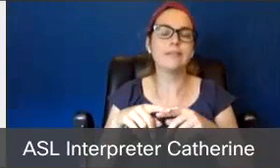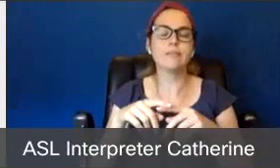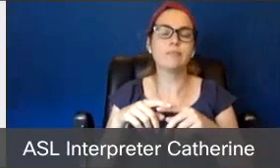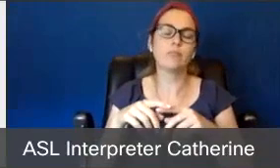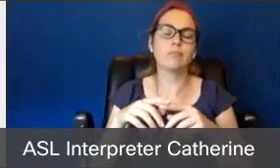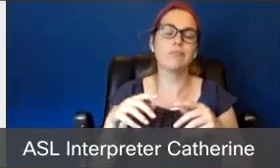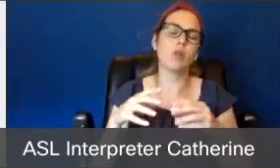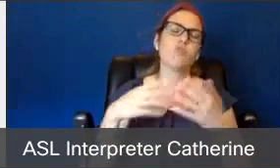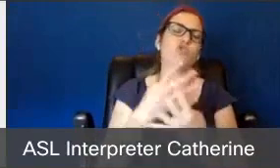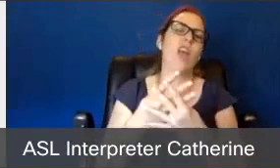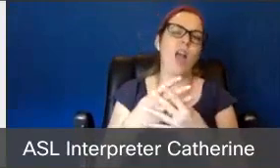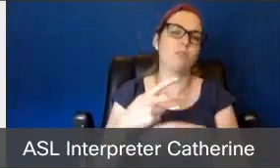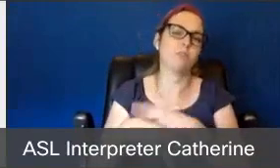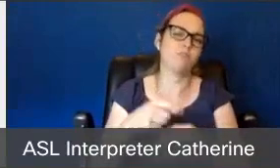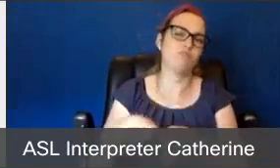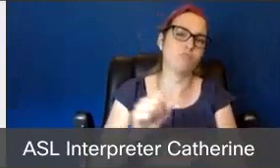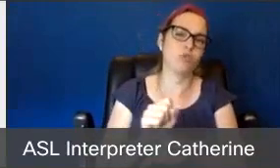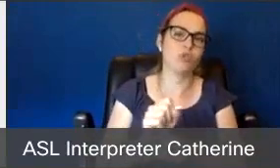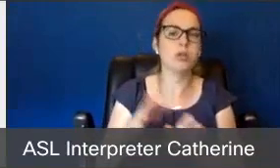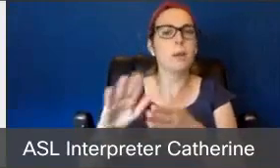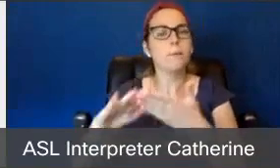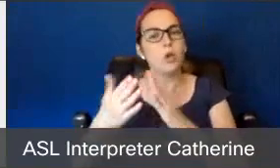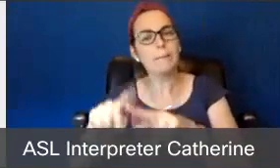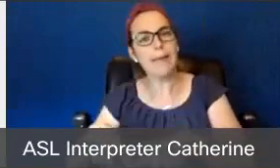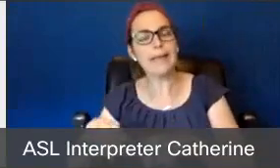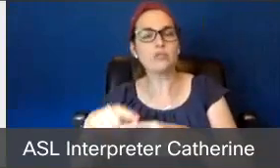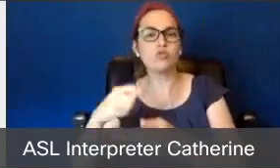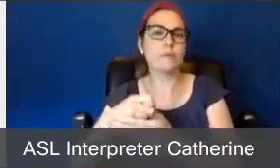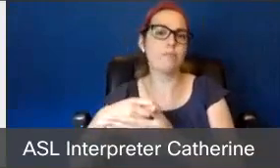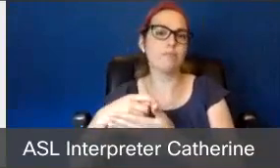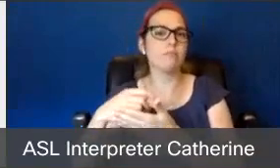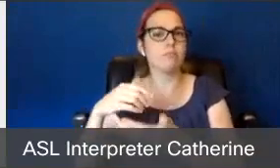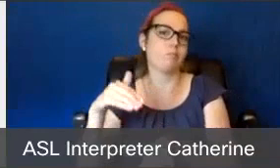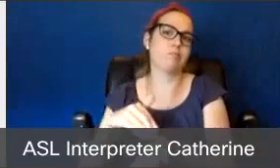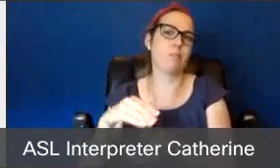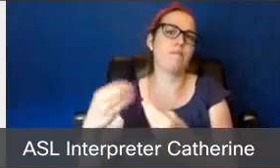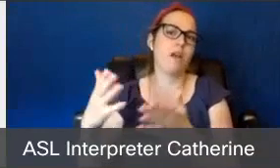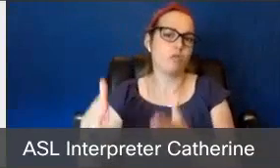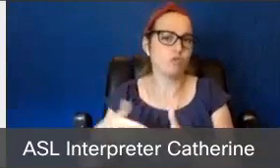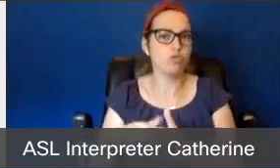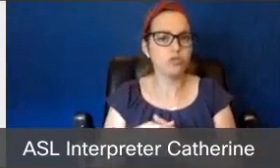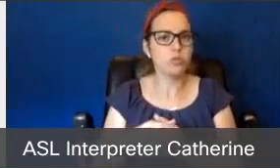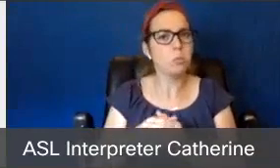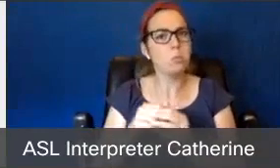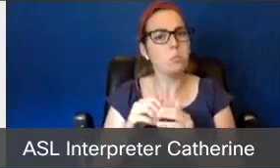and community based treatment providers. So I wanna thank everybody for joining us